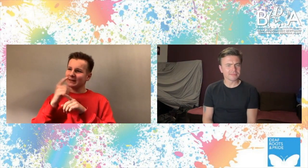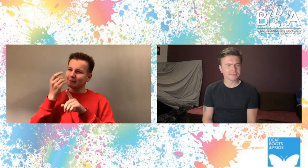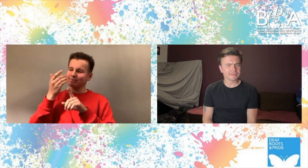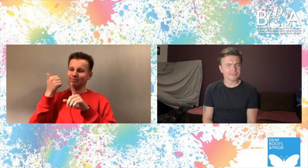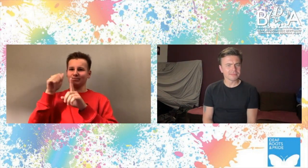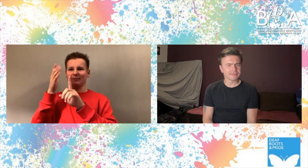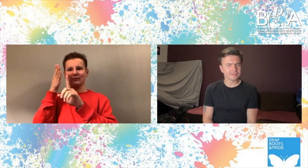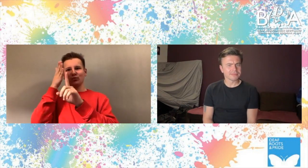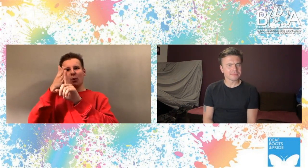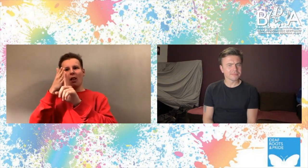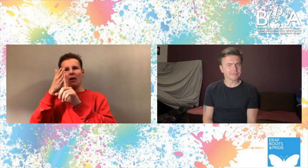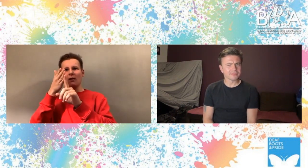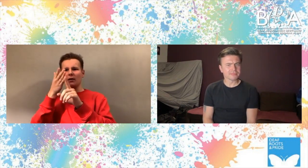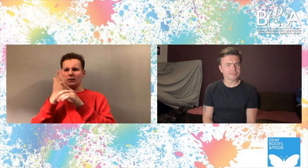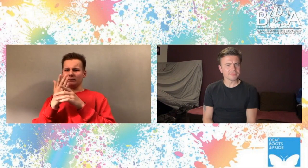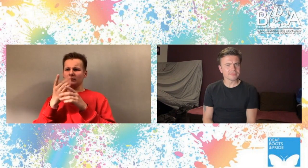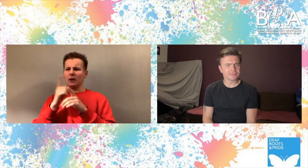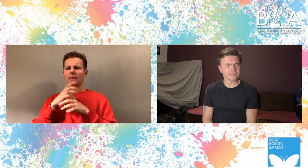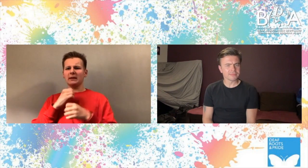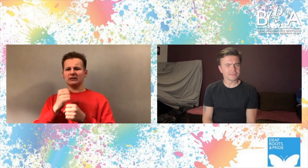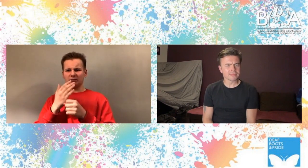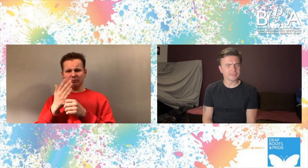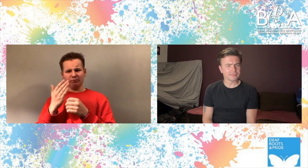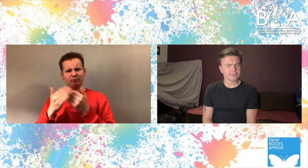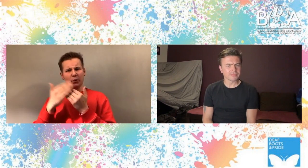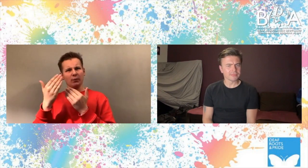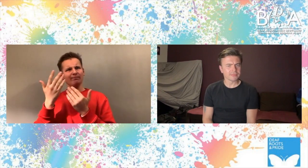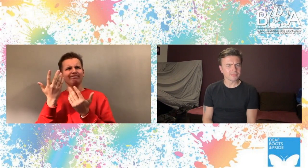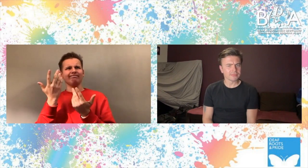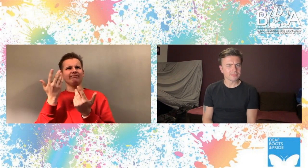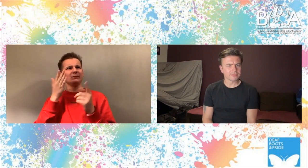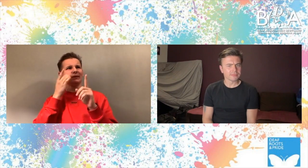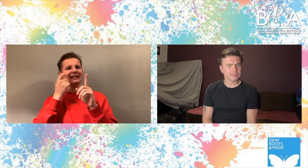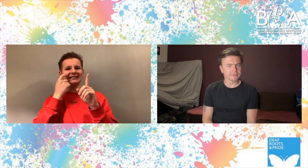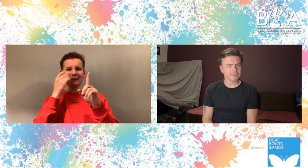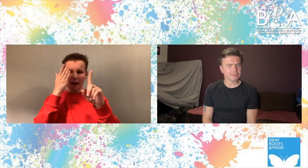your passion and the fact that you have been so focused on the final goal.